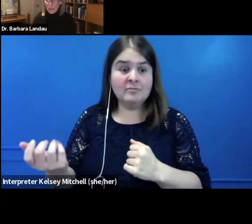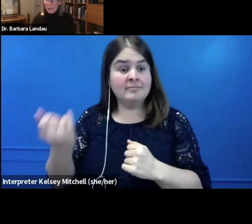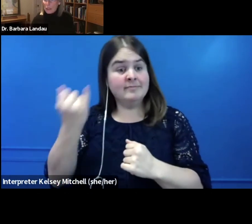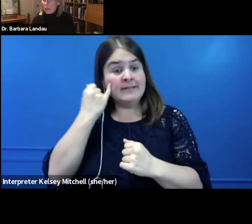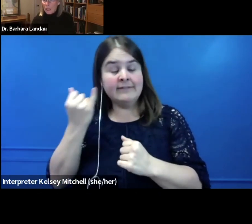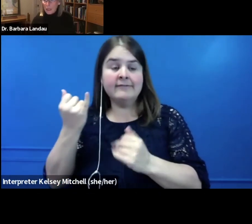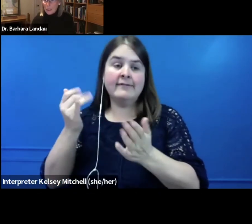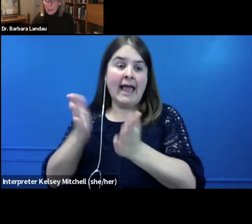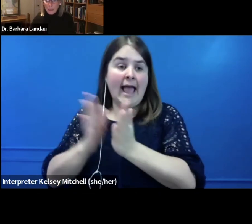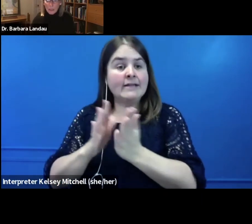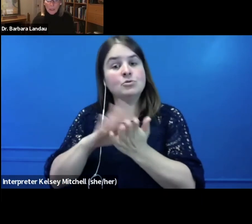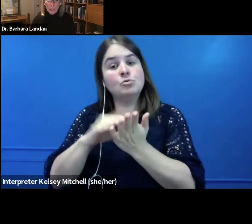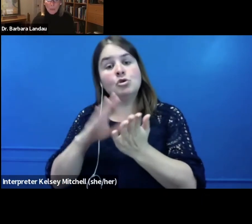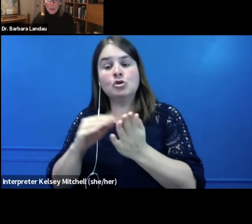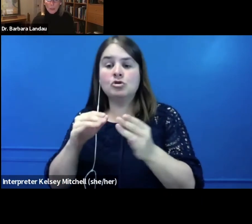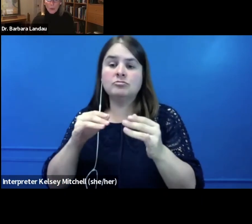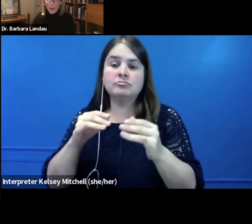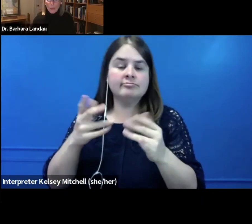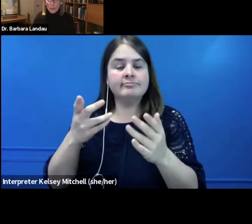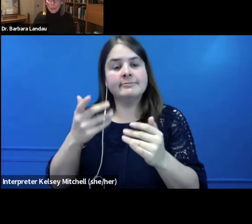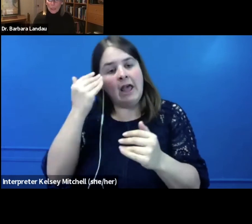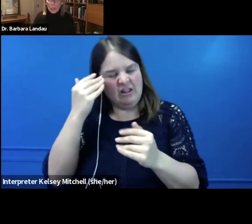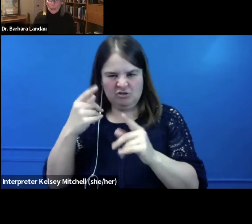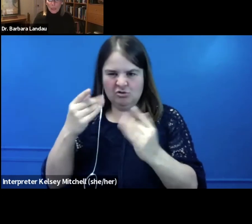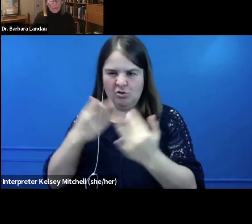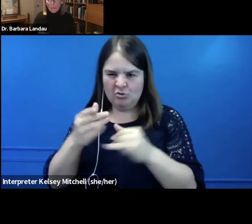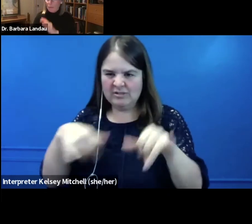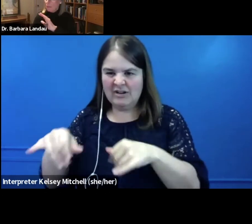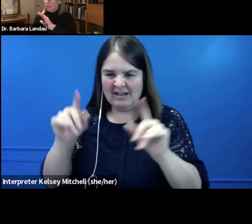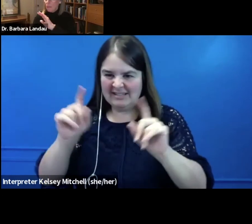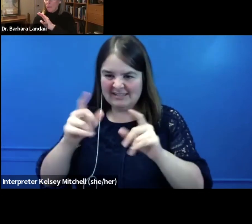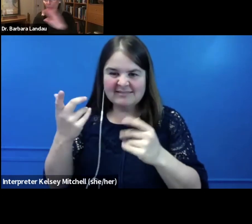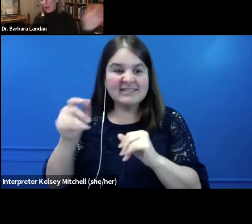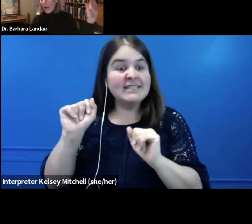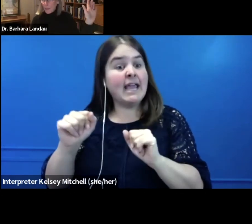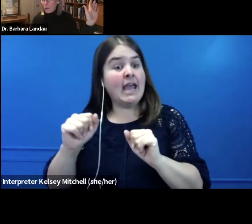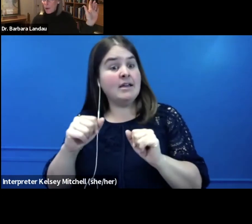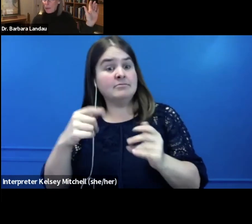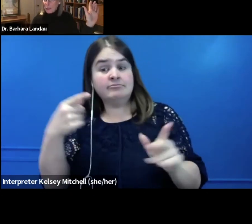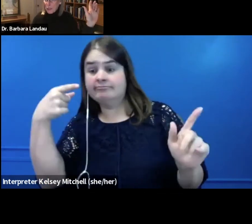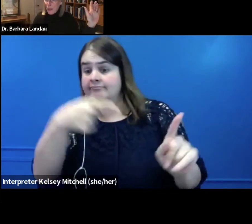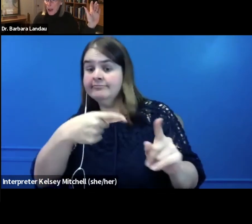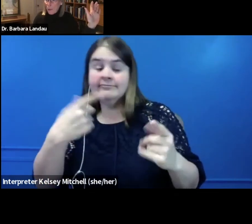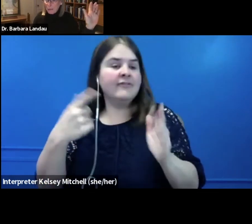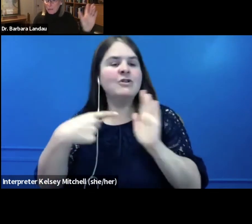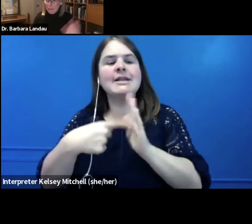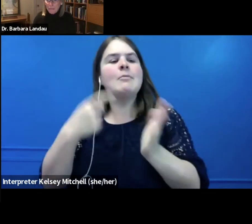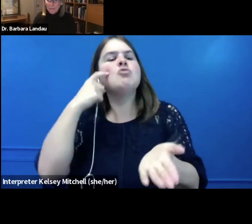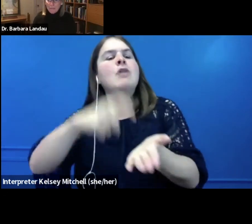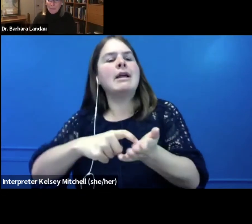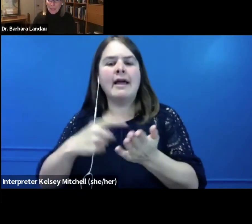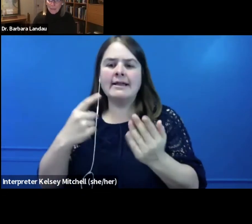a standardized test point to a famous building in india